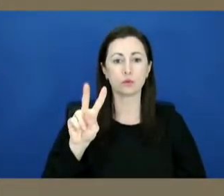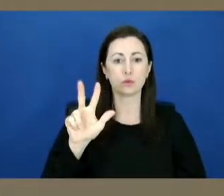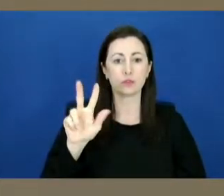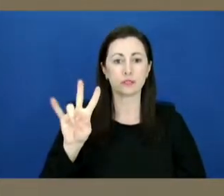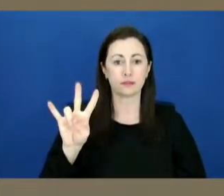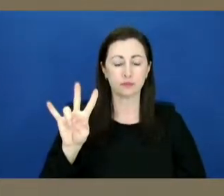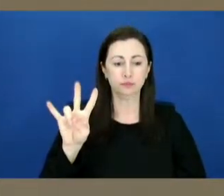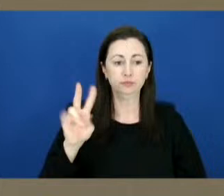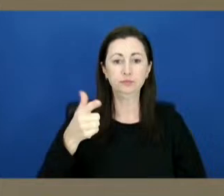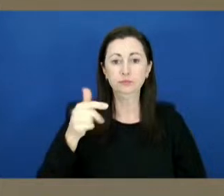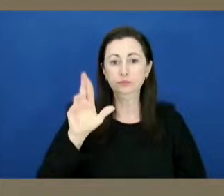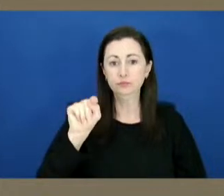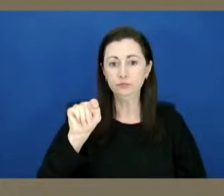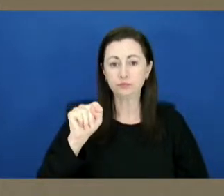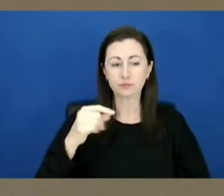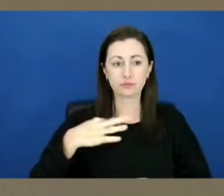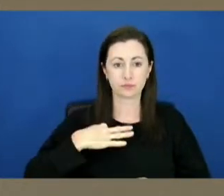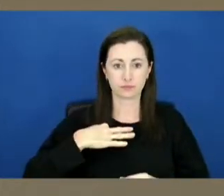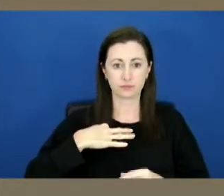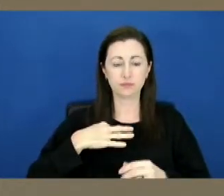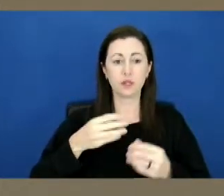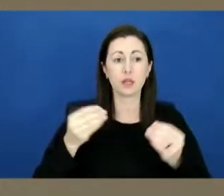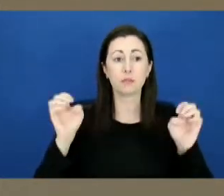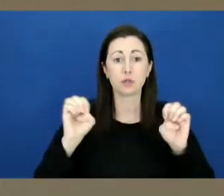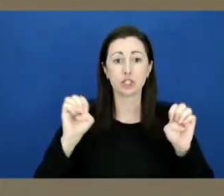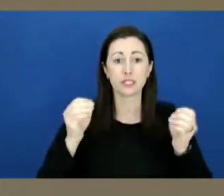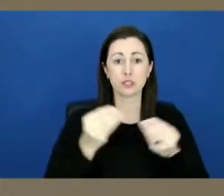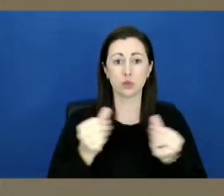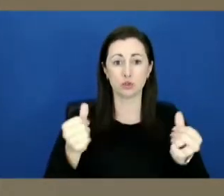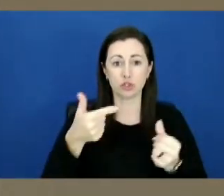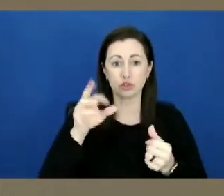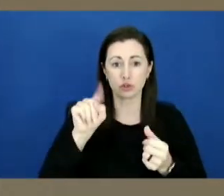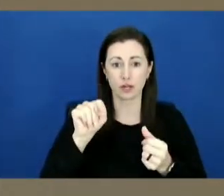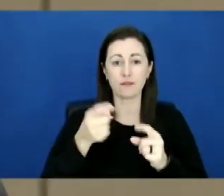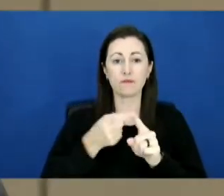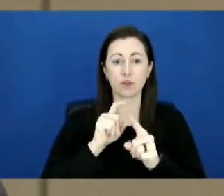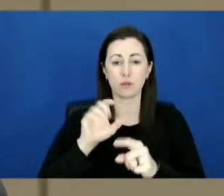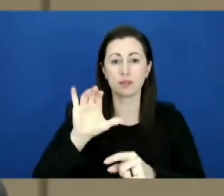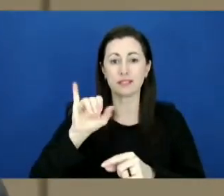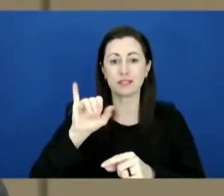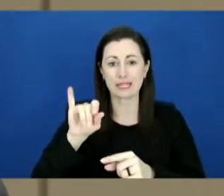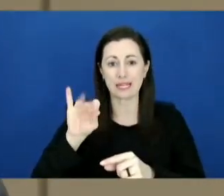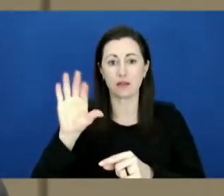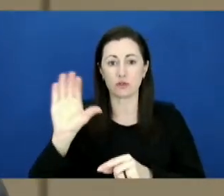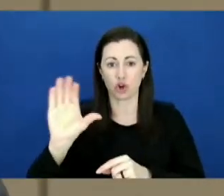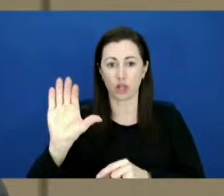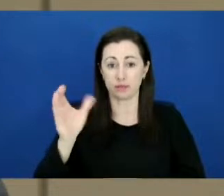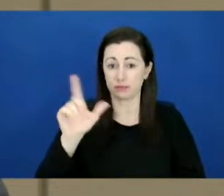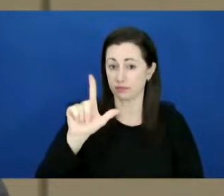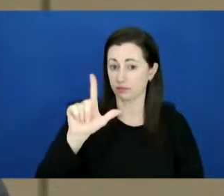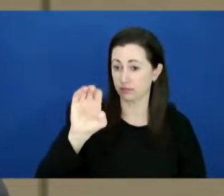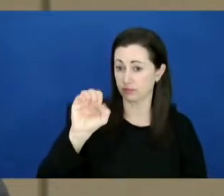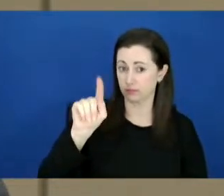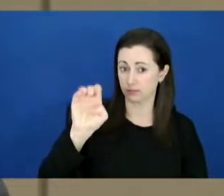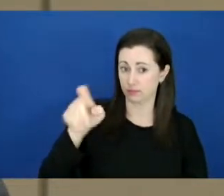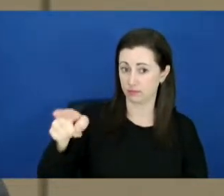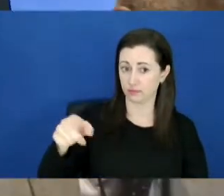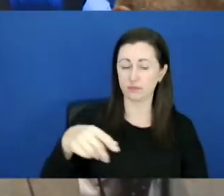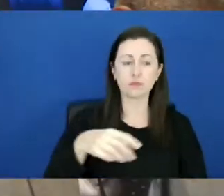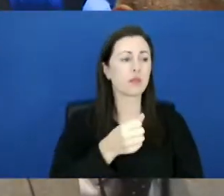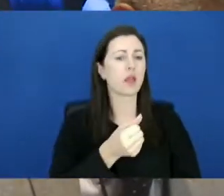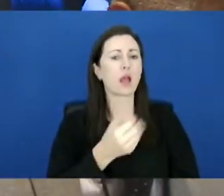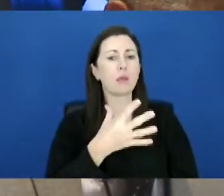NEXT ITEM, 25-0237, THIS IS A